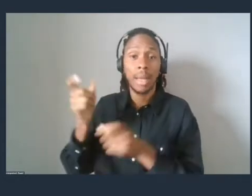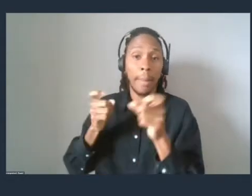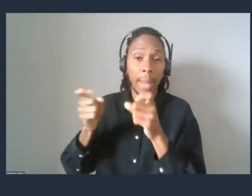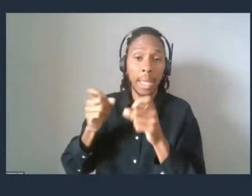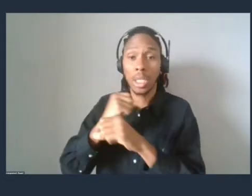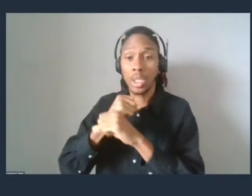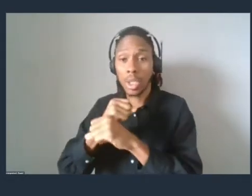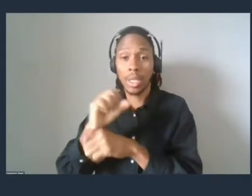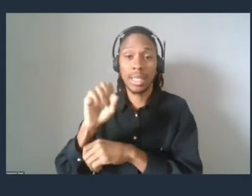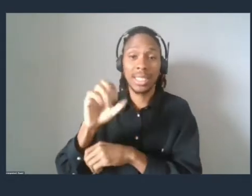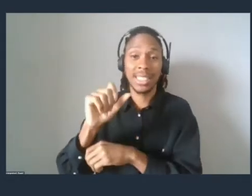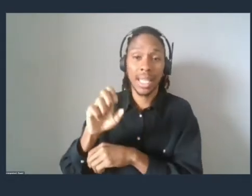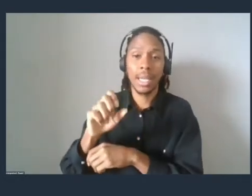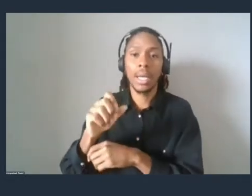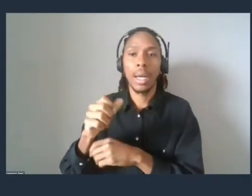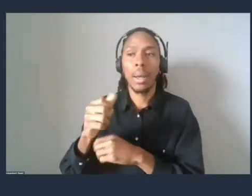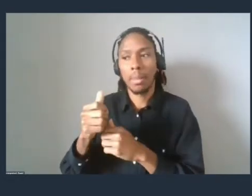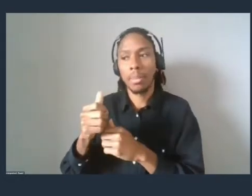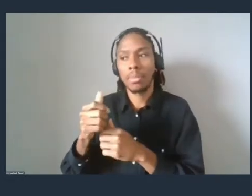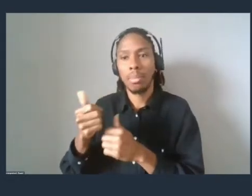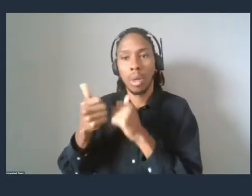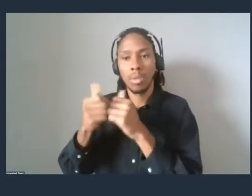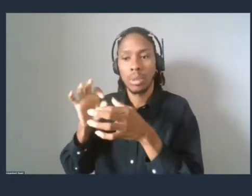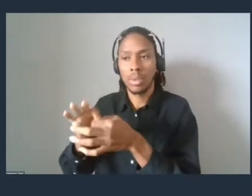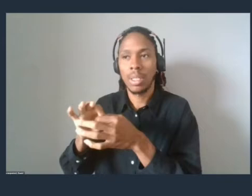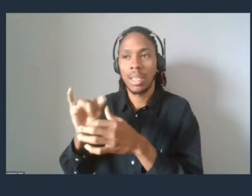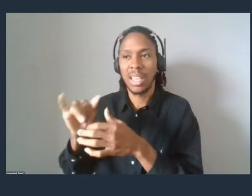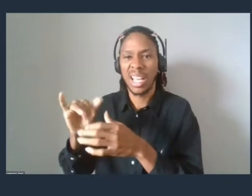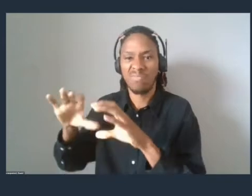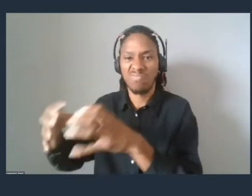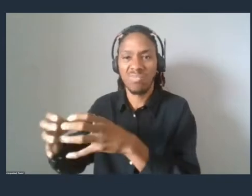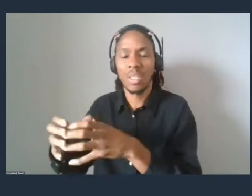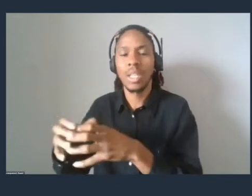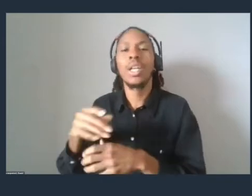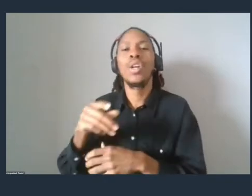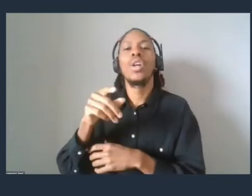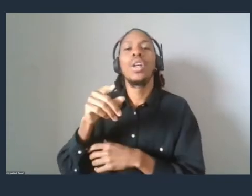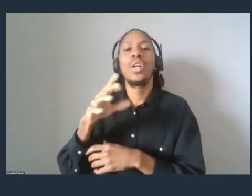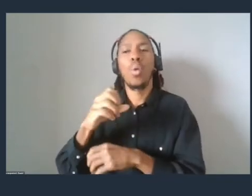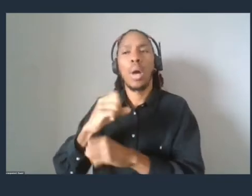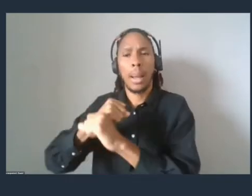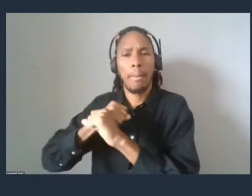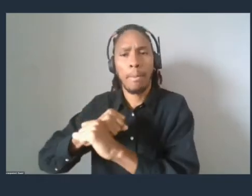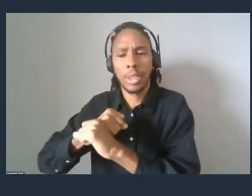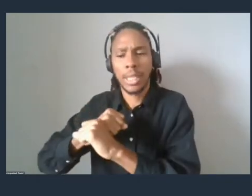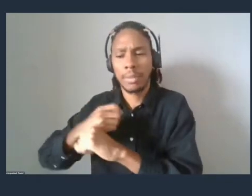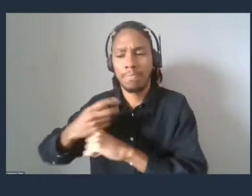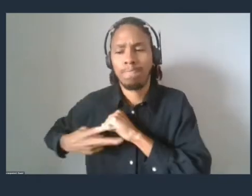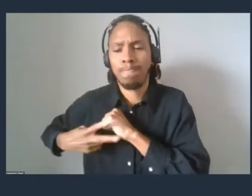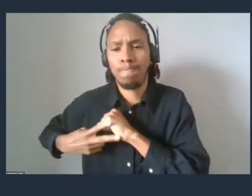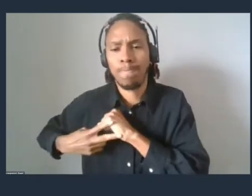it was mostly up in that layer. So again, you wanna just protect this data kind of as a unit.